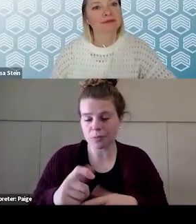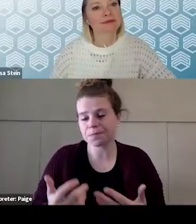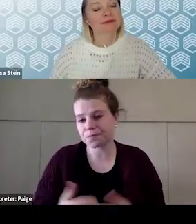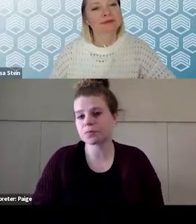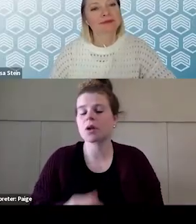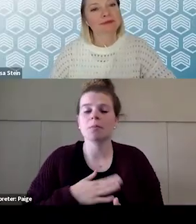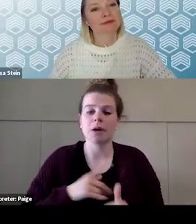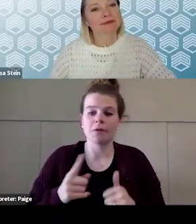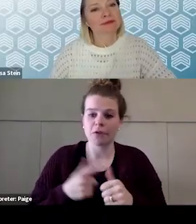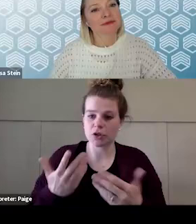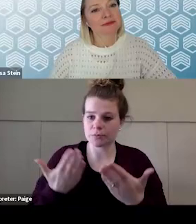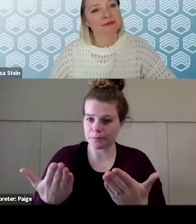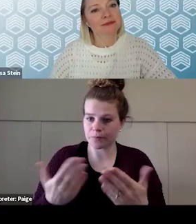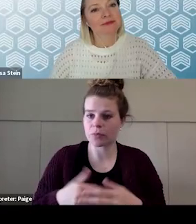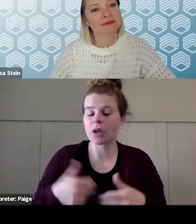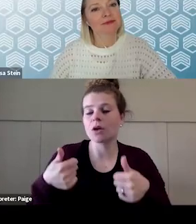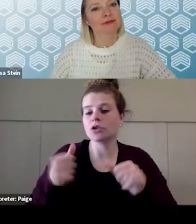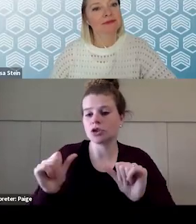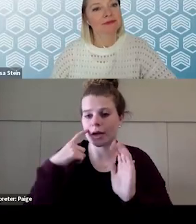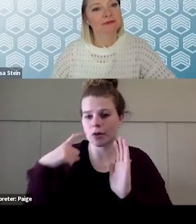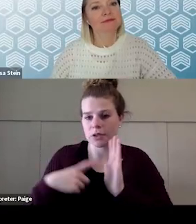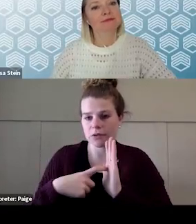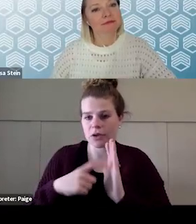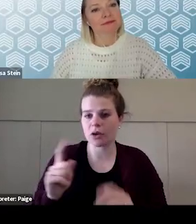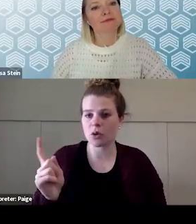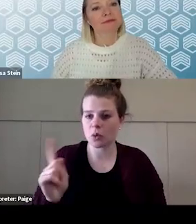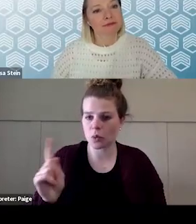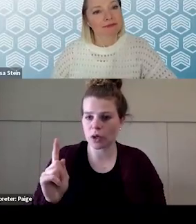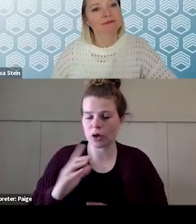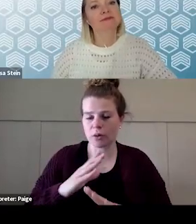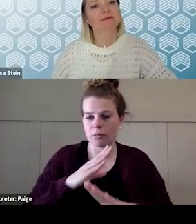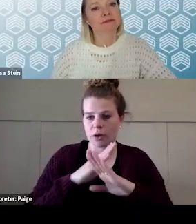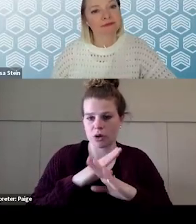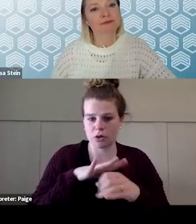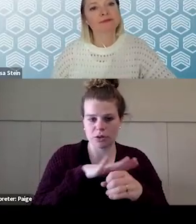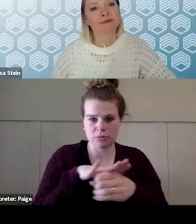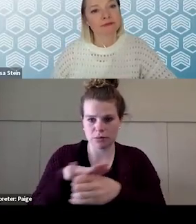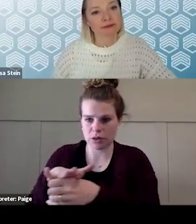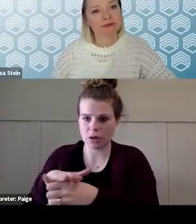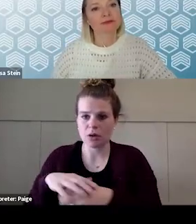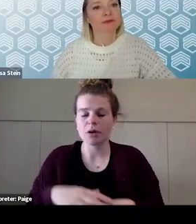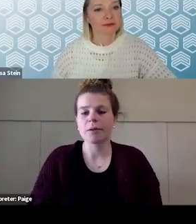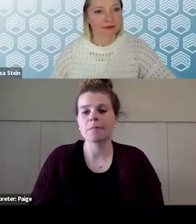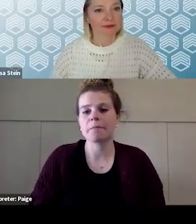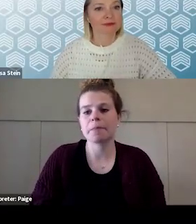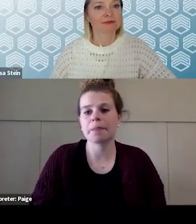is to try and identify where the barriers are and maybe why things aren't moving